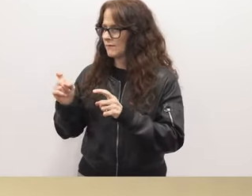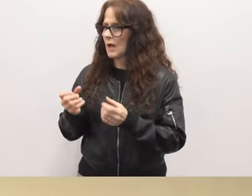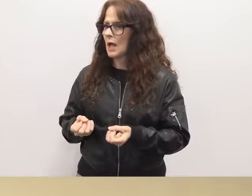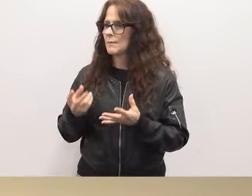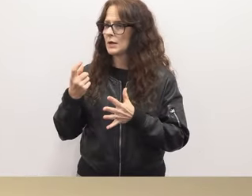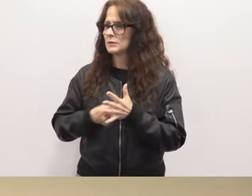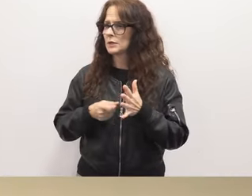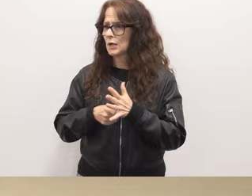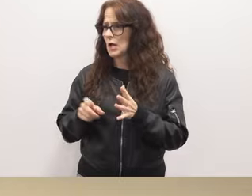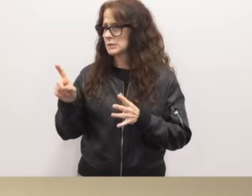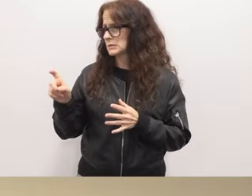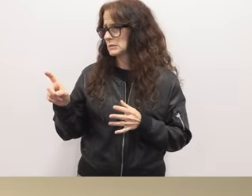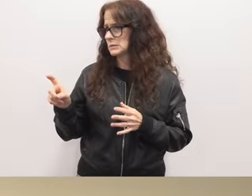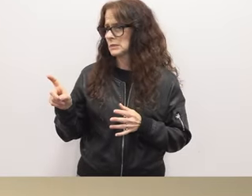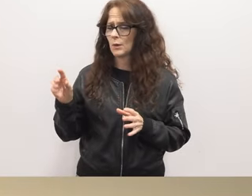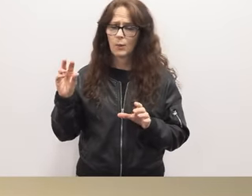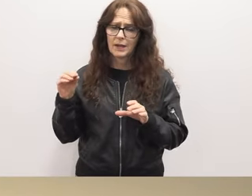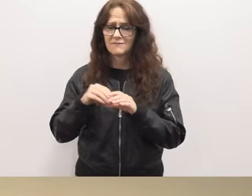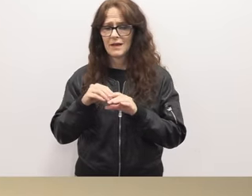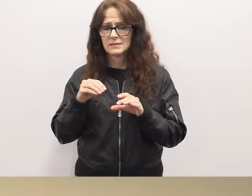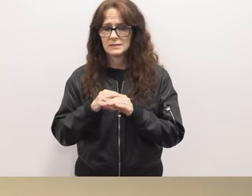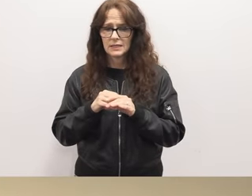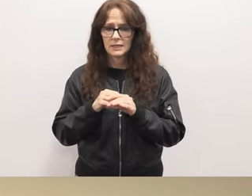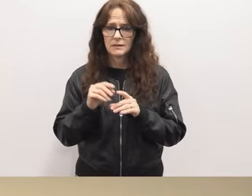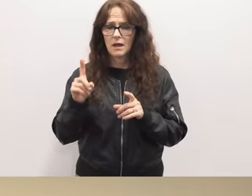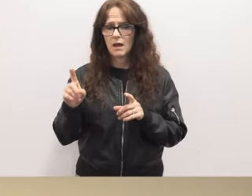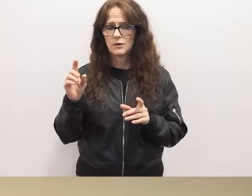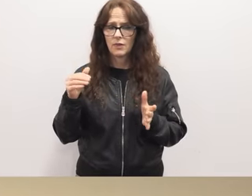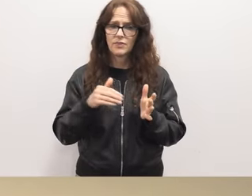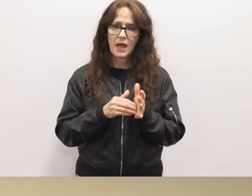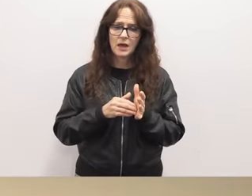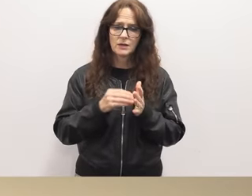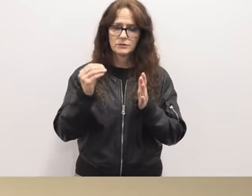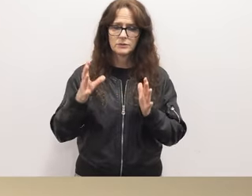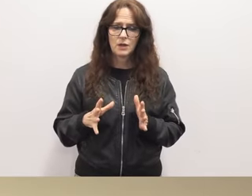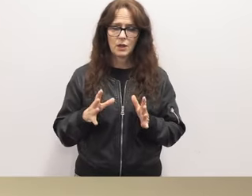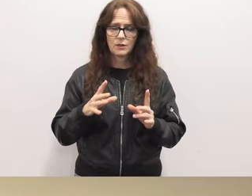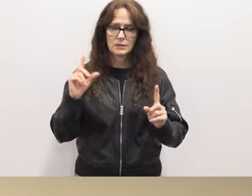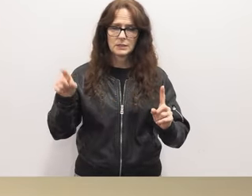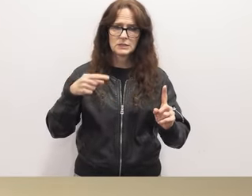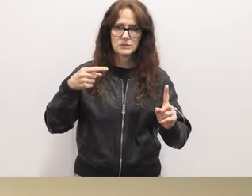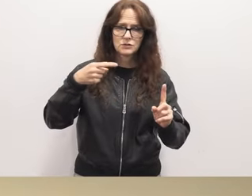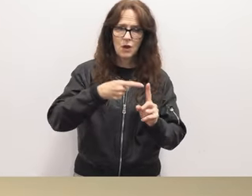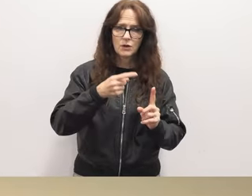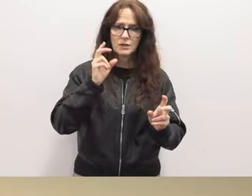Well, we invested a hundred thousand dollars in targeted investments to get that 1% growth per year.